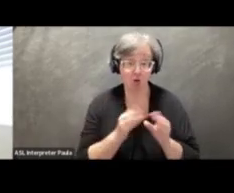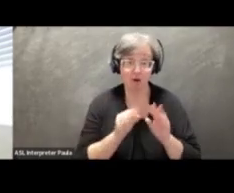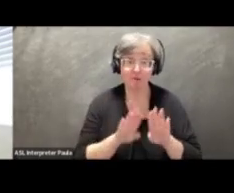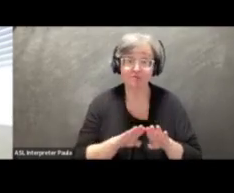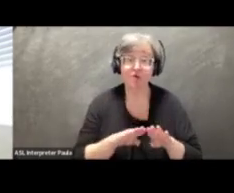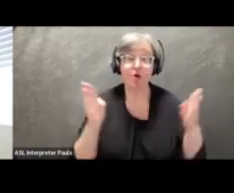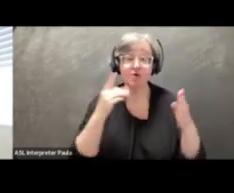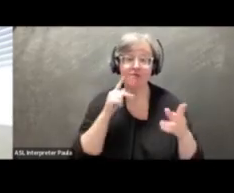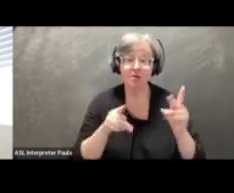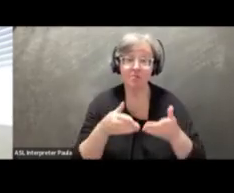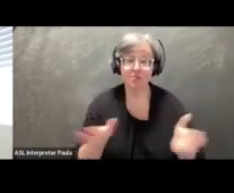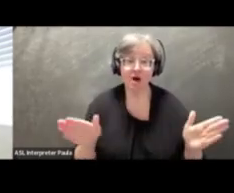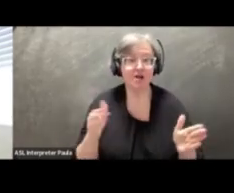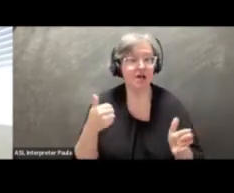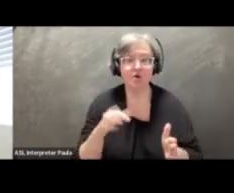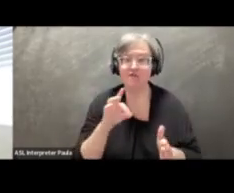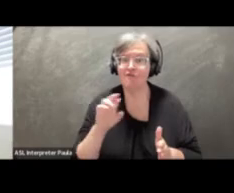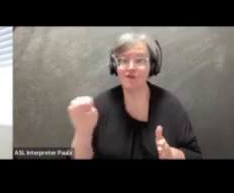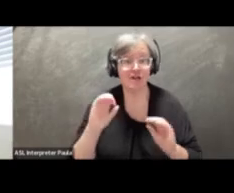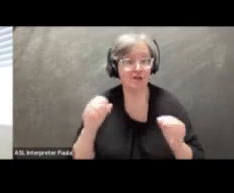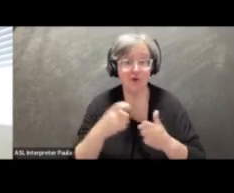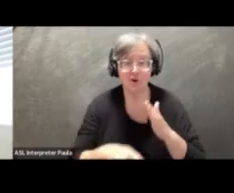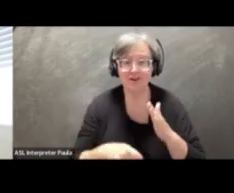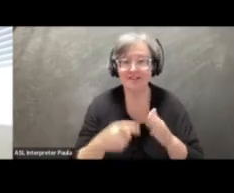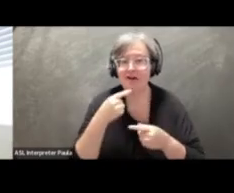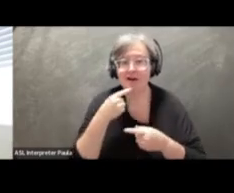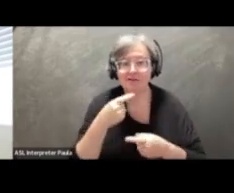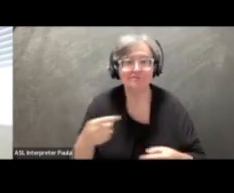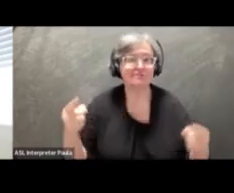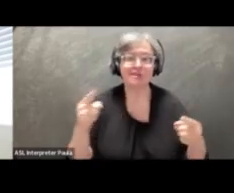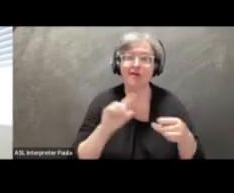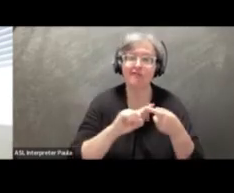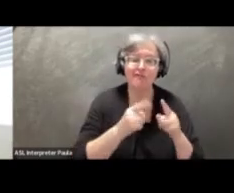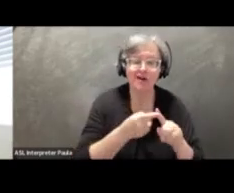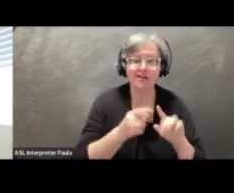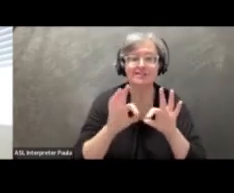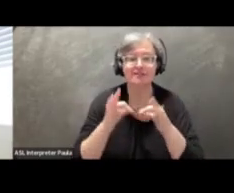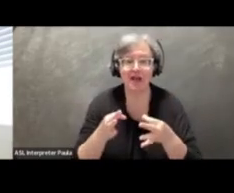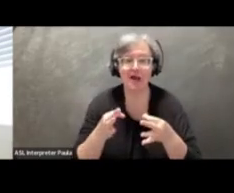tell your family, tell your pets, we'd love to have them here with us and continue to